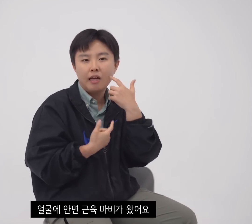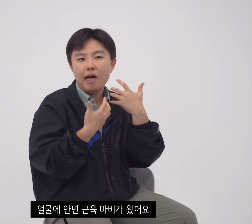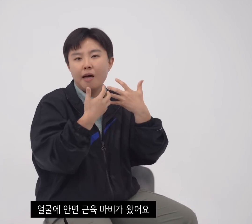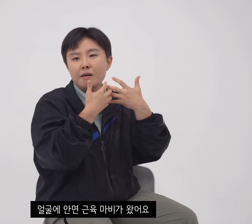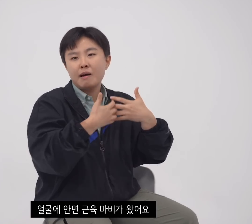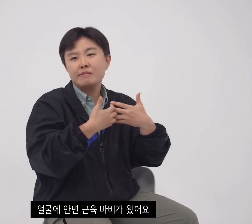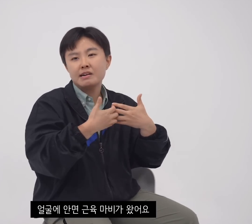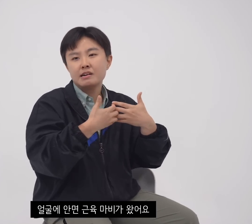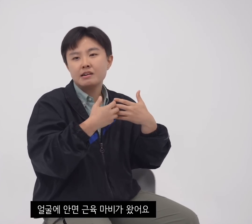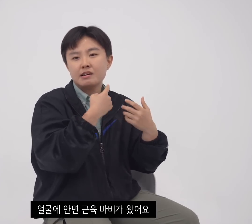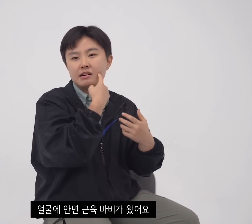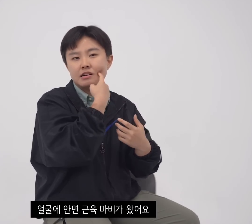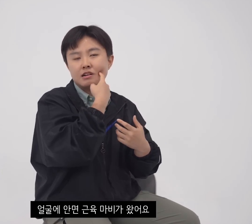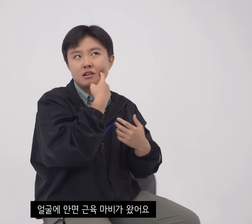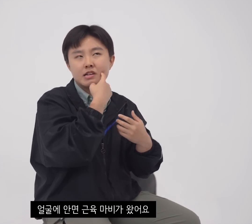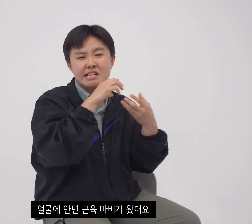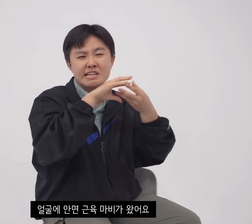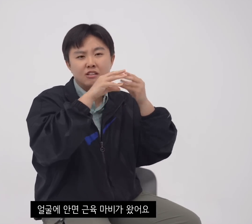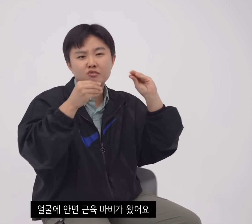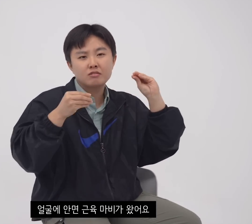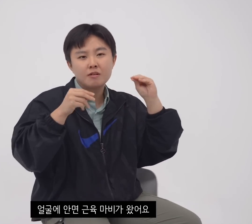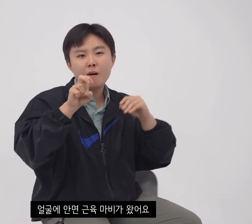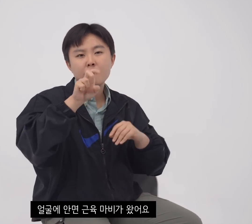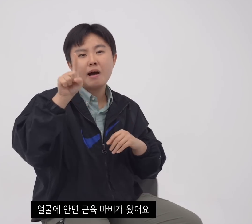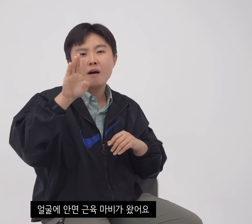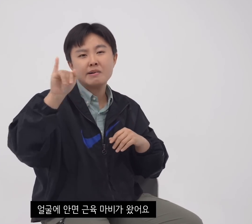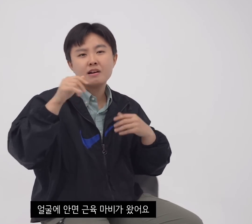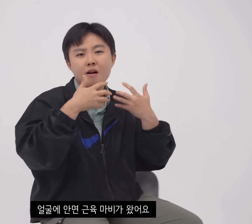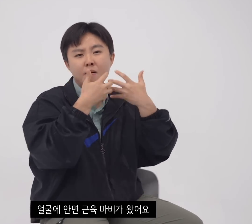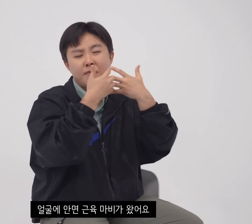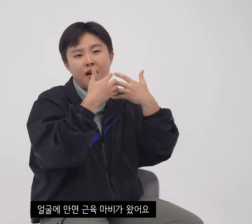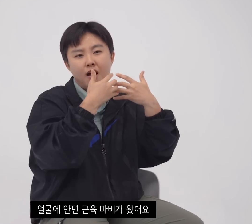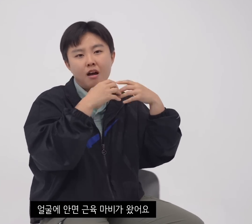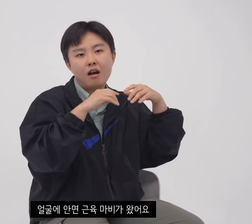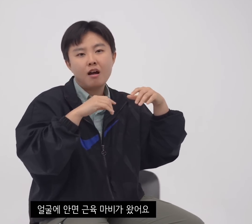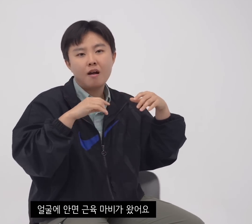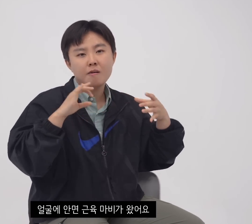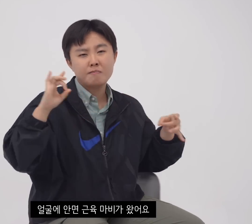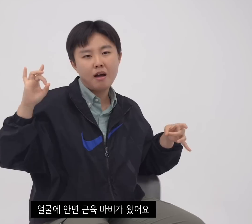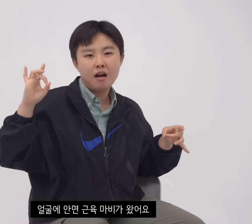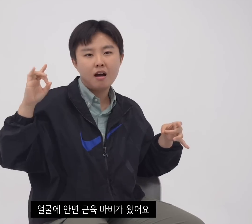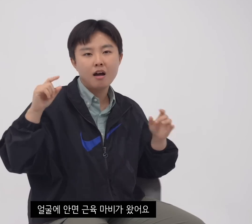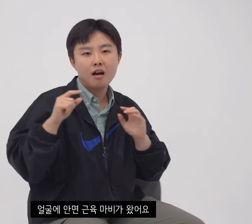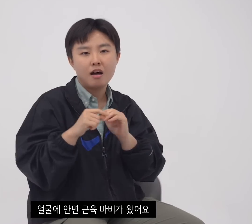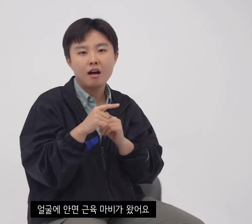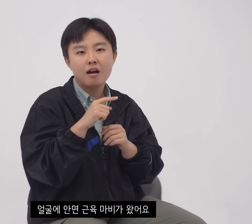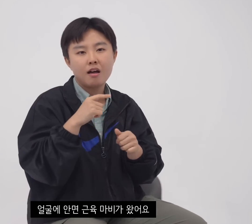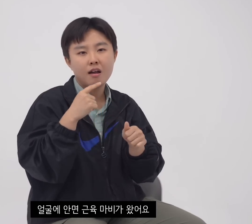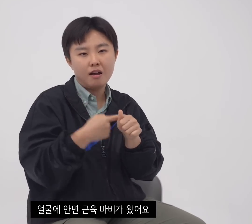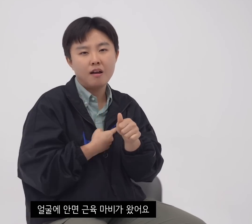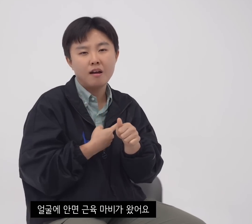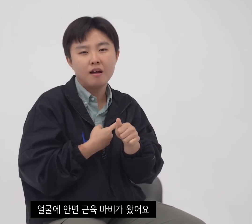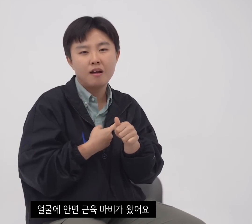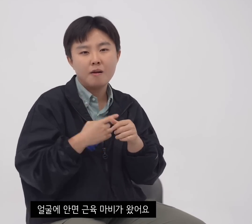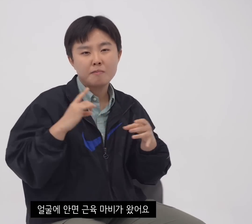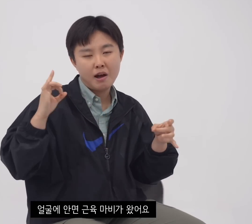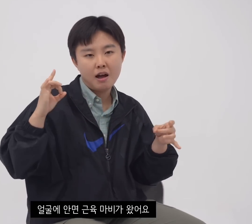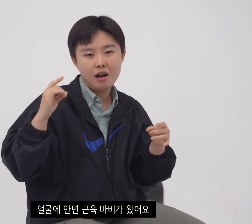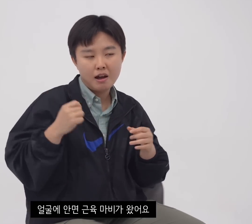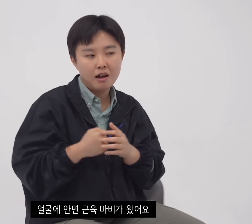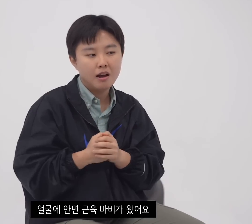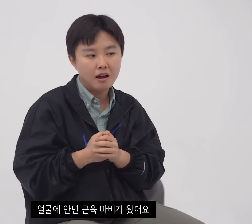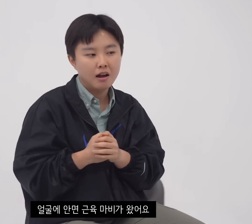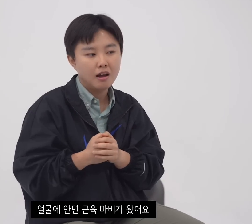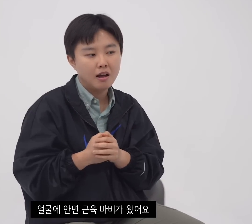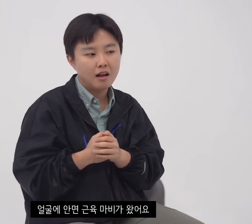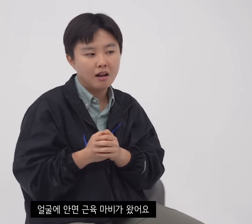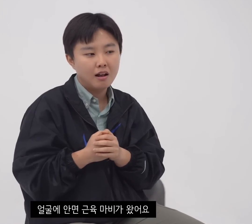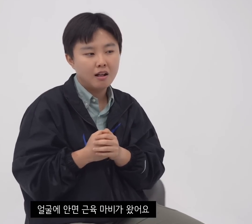my facial muscles became paralyzed.